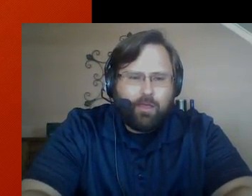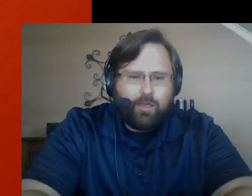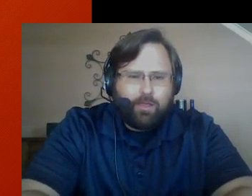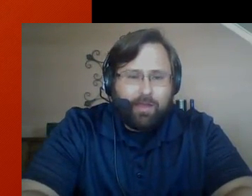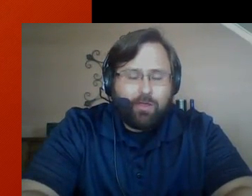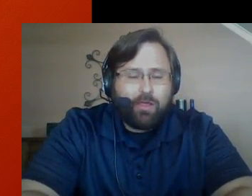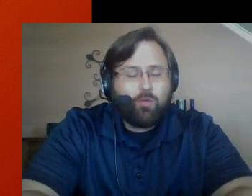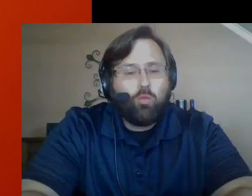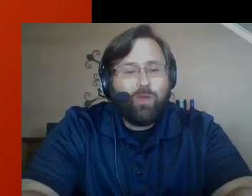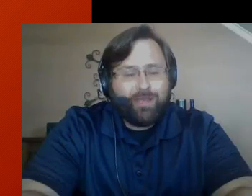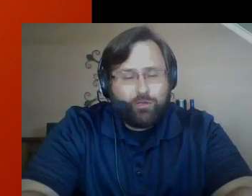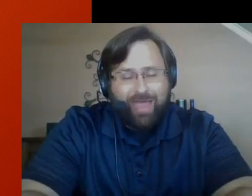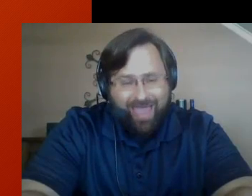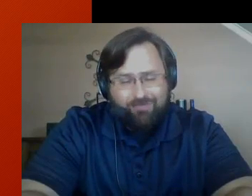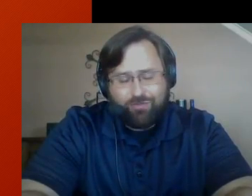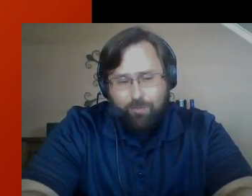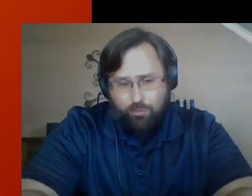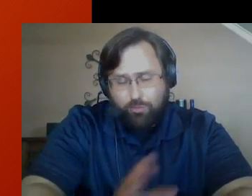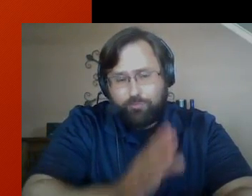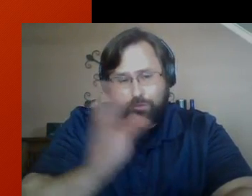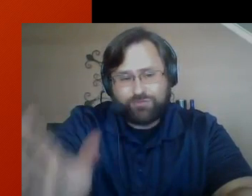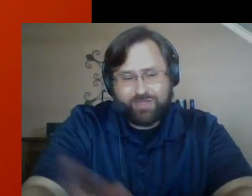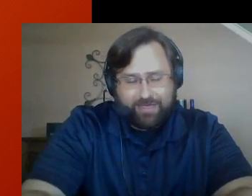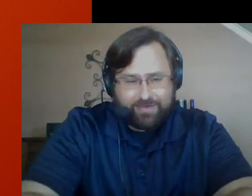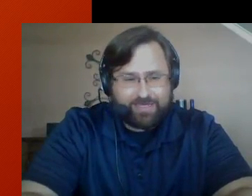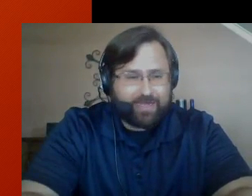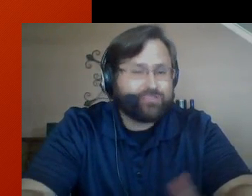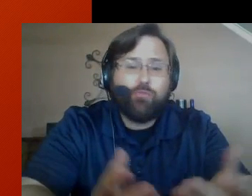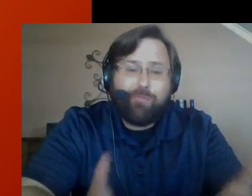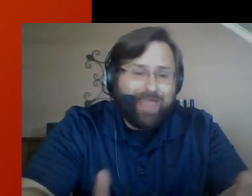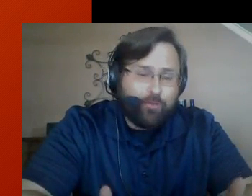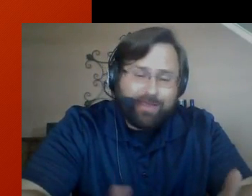now when you have the modal moved to the end of the sentence you may or may not